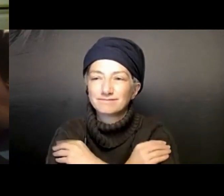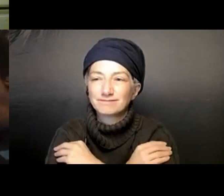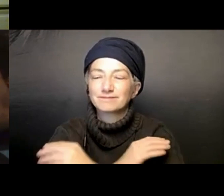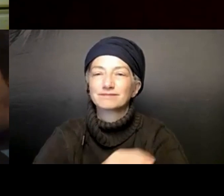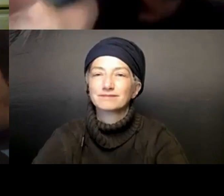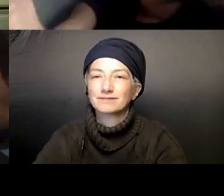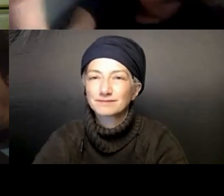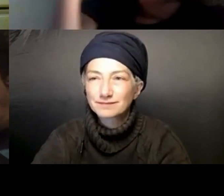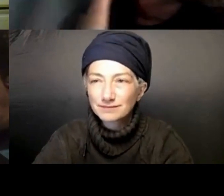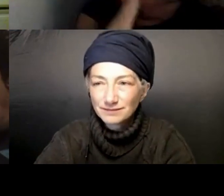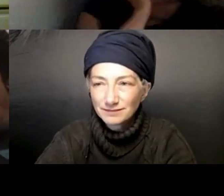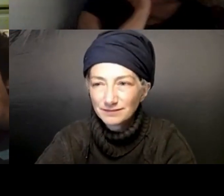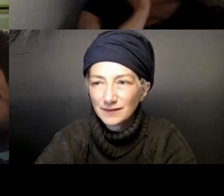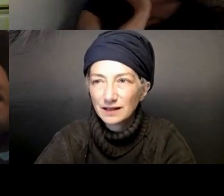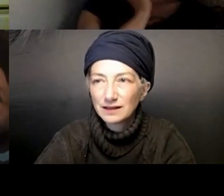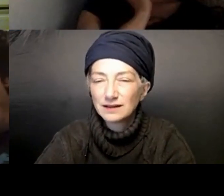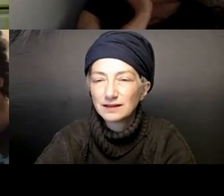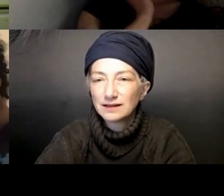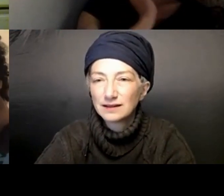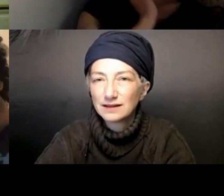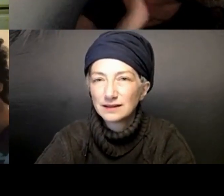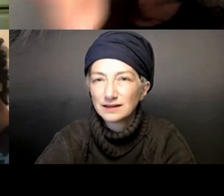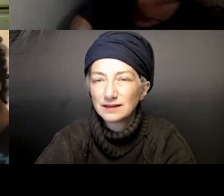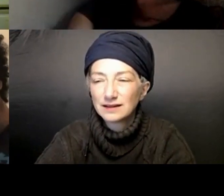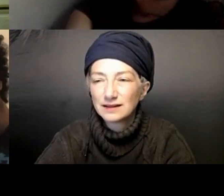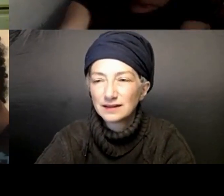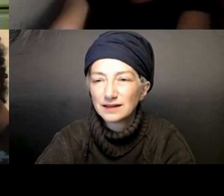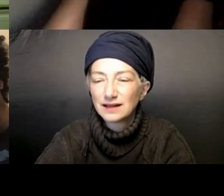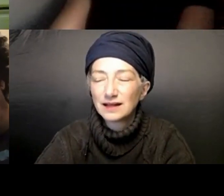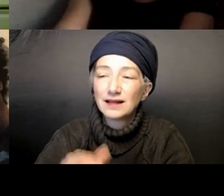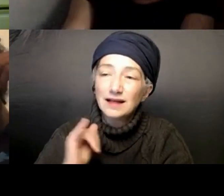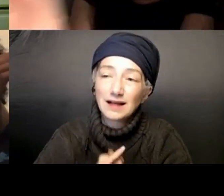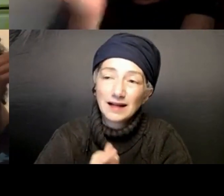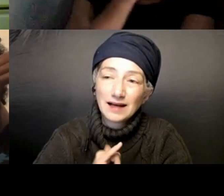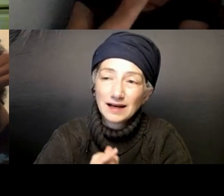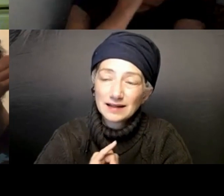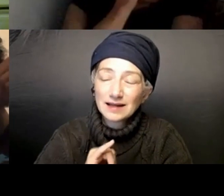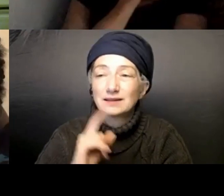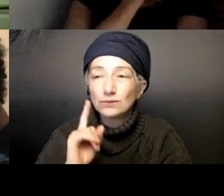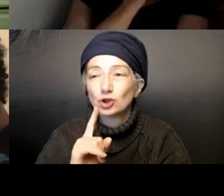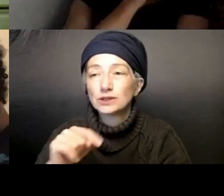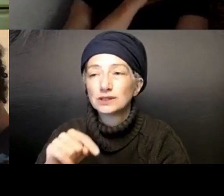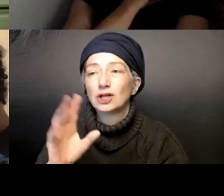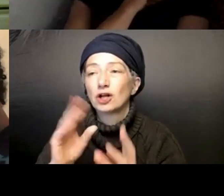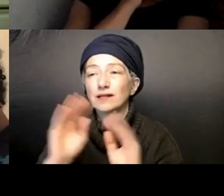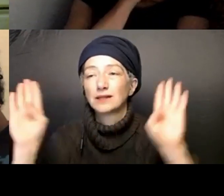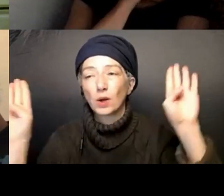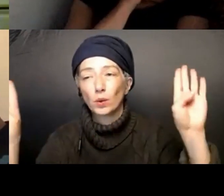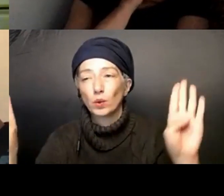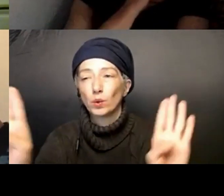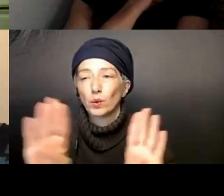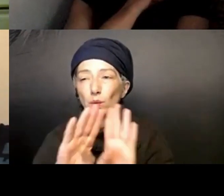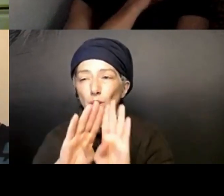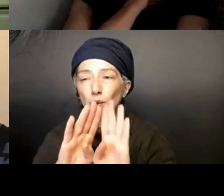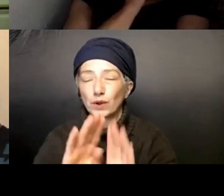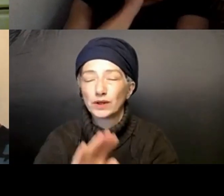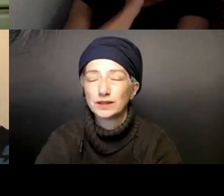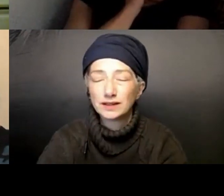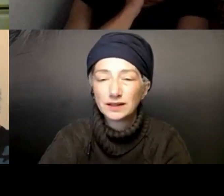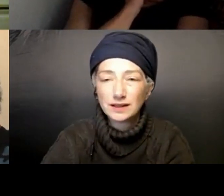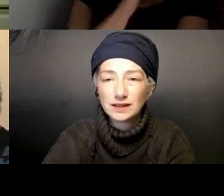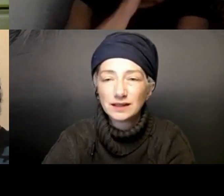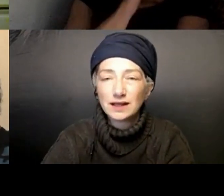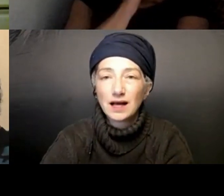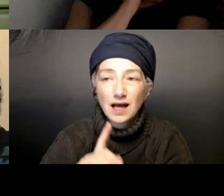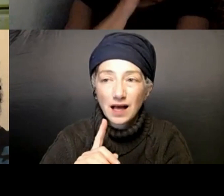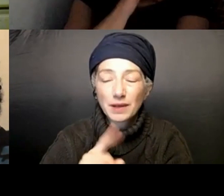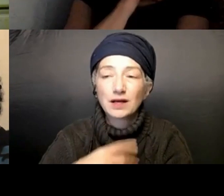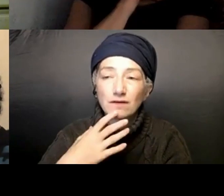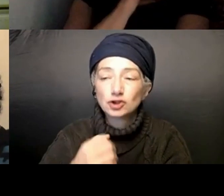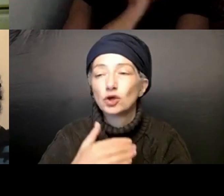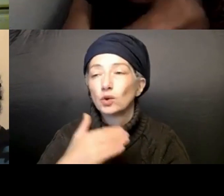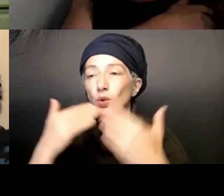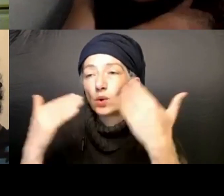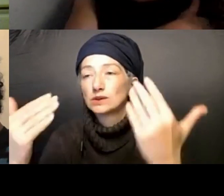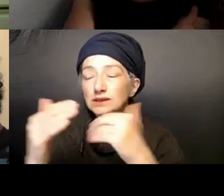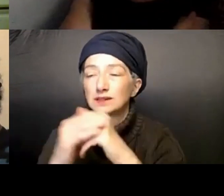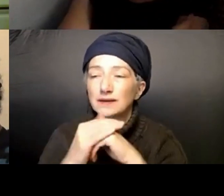Yeah, that I unfortunately have to end this conference but not before saying a big thank you.